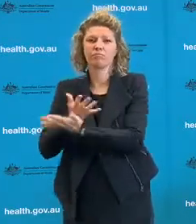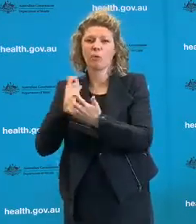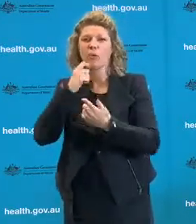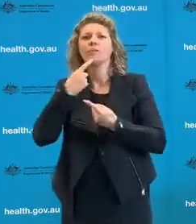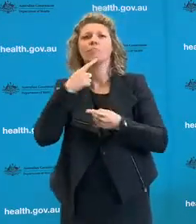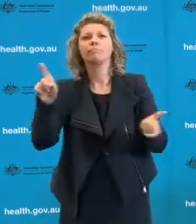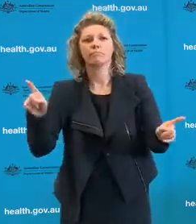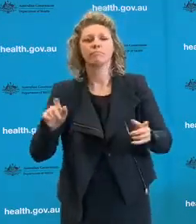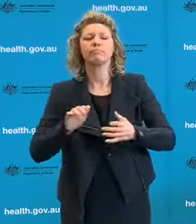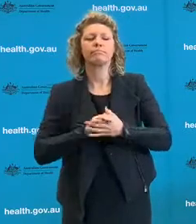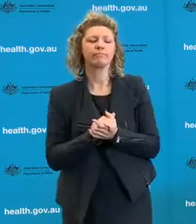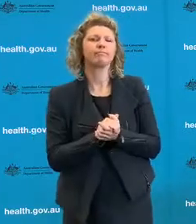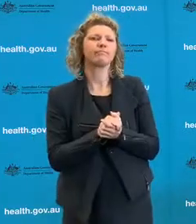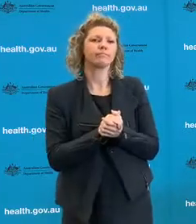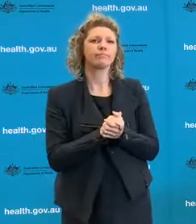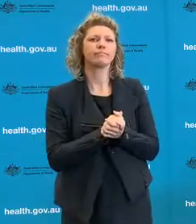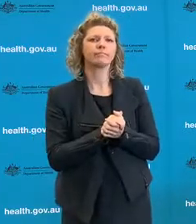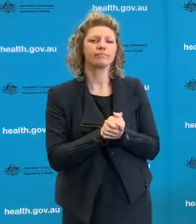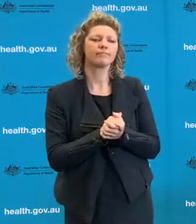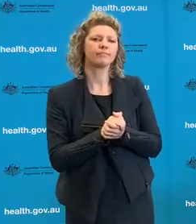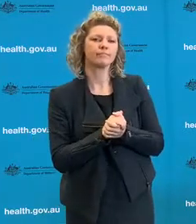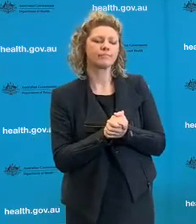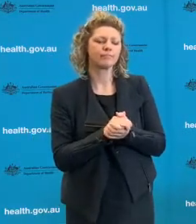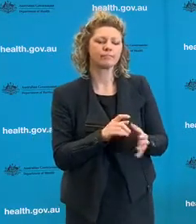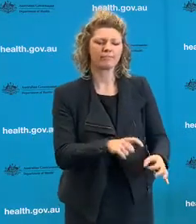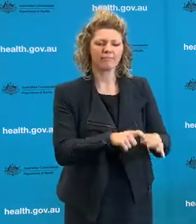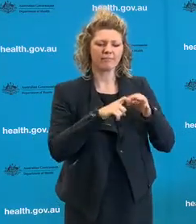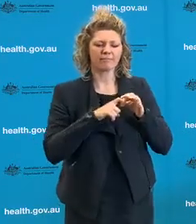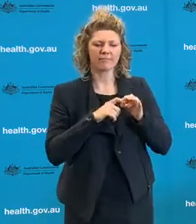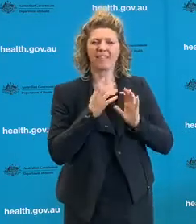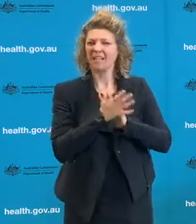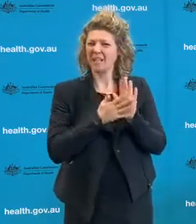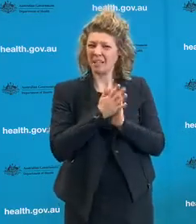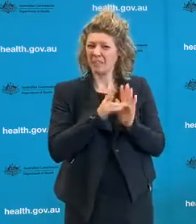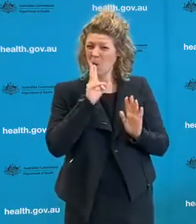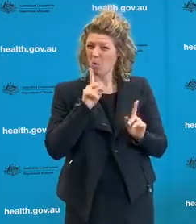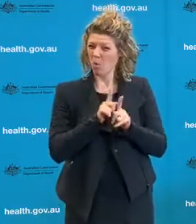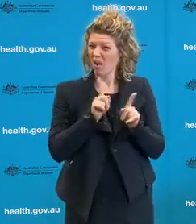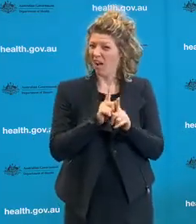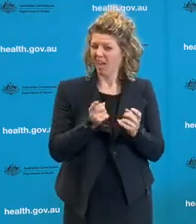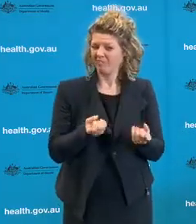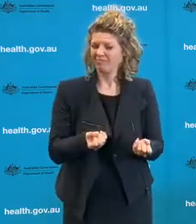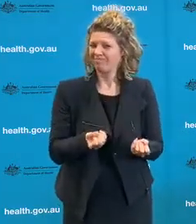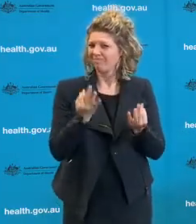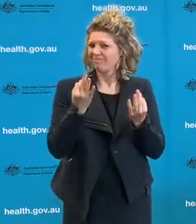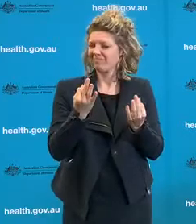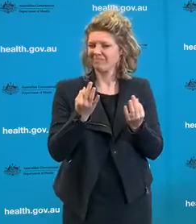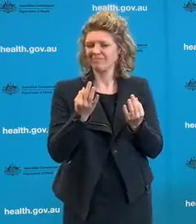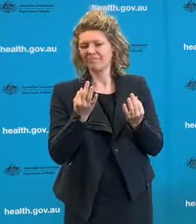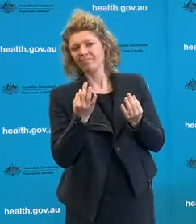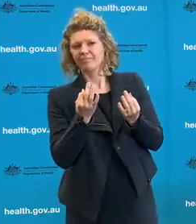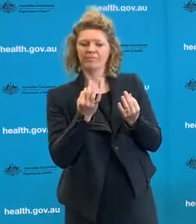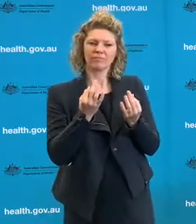Okay. So it sounds like you're not overly optimistic that there can be a national set of rules or a national definition on a hotspot